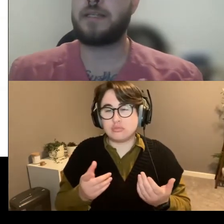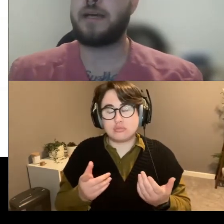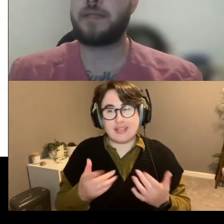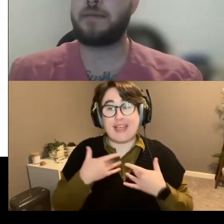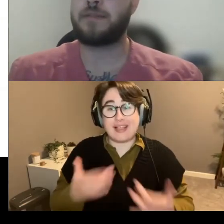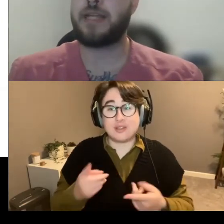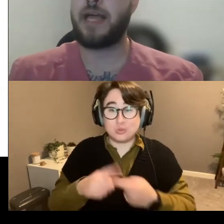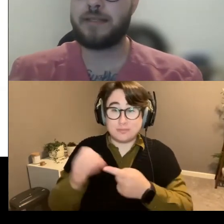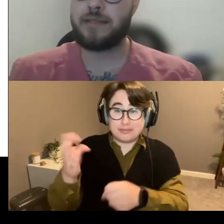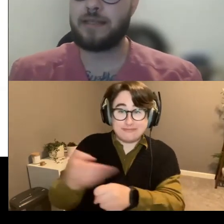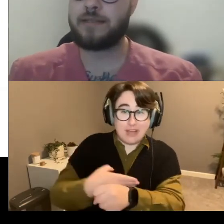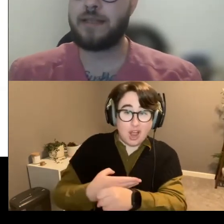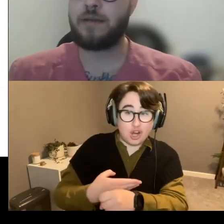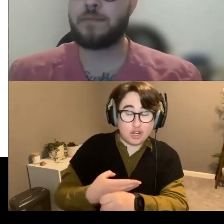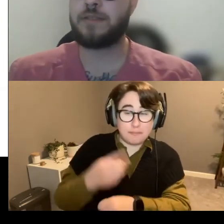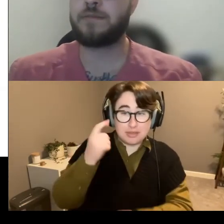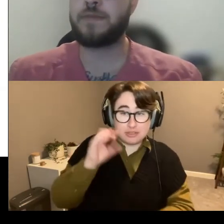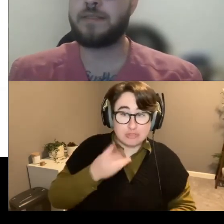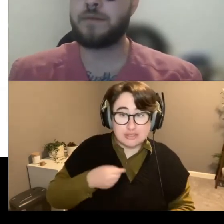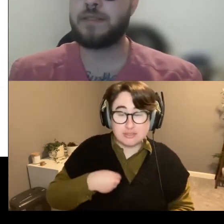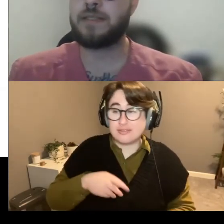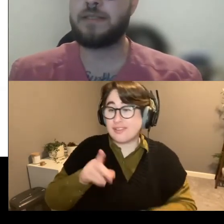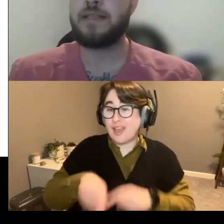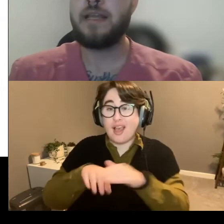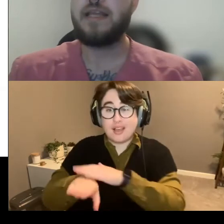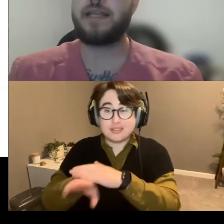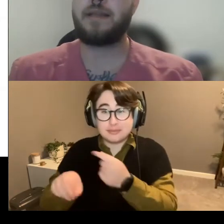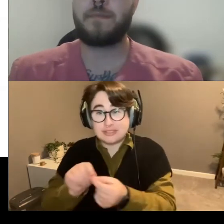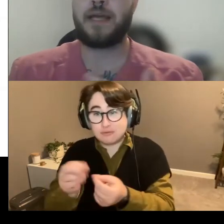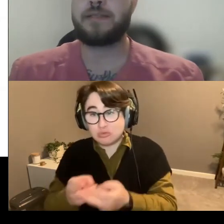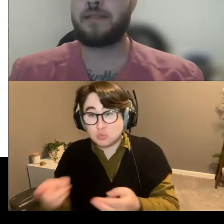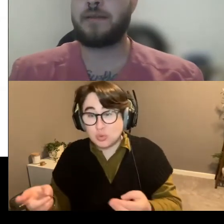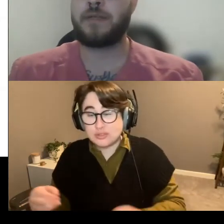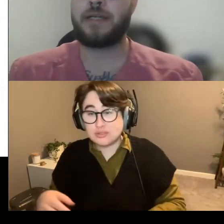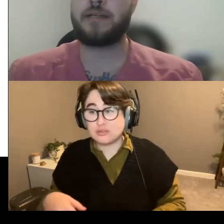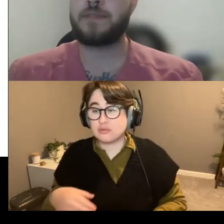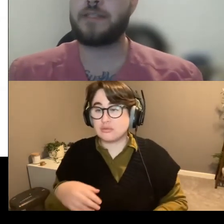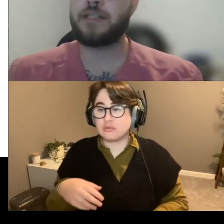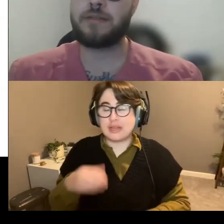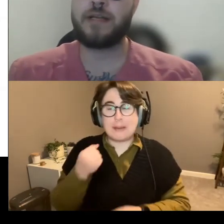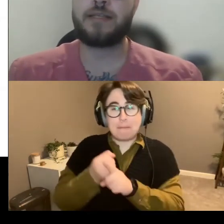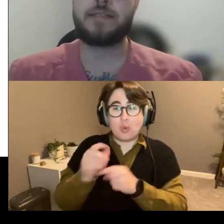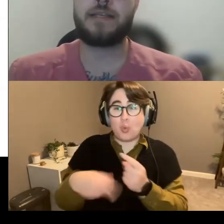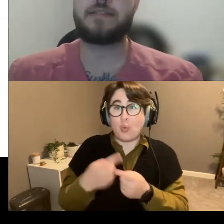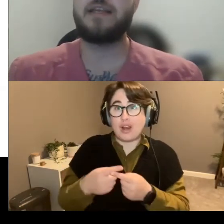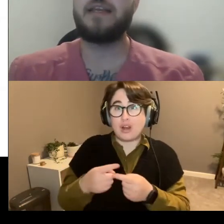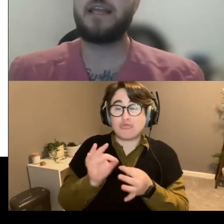to not be able to access certain resources. It can impact them when it comes to shelter access.